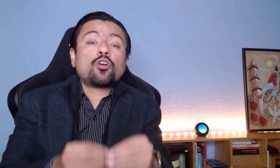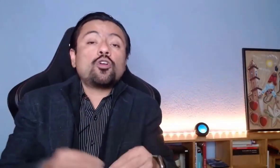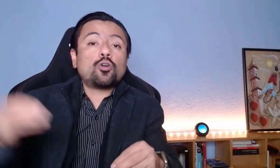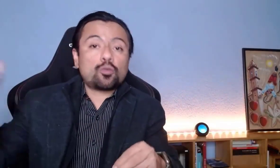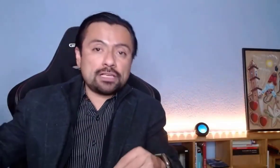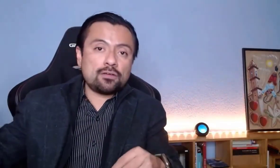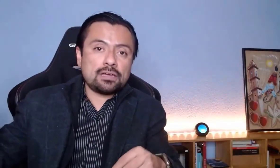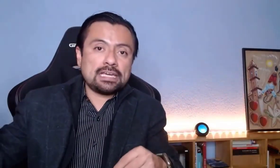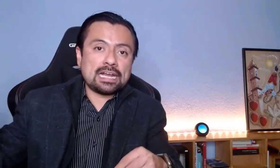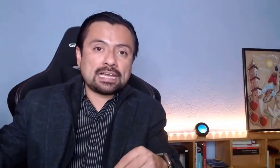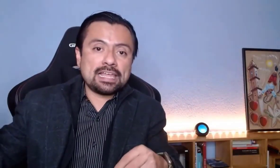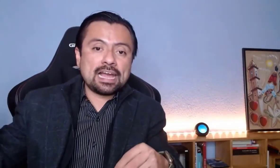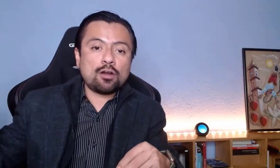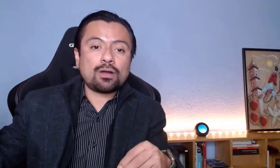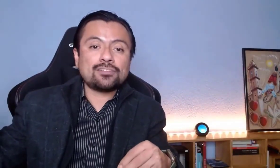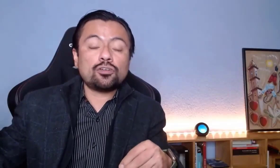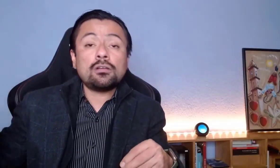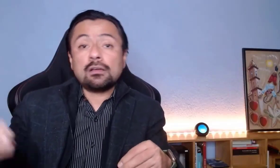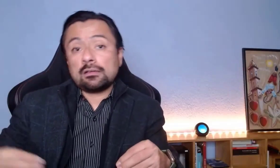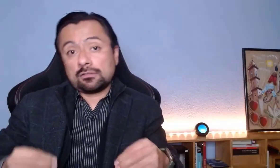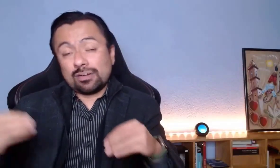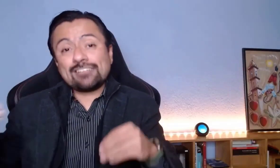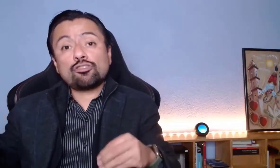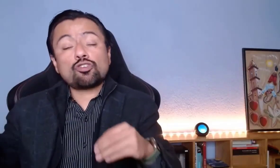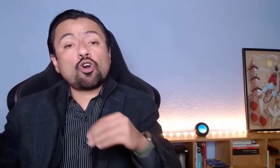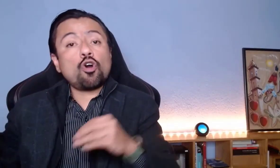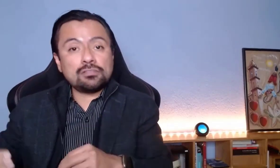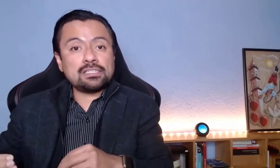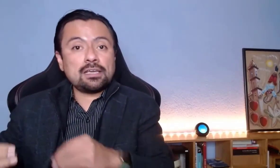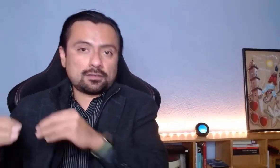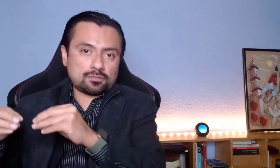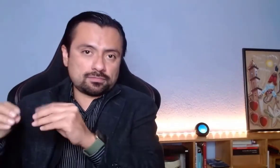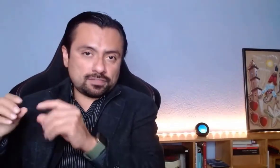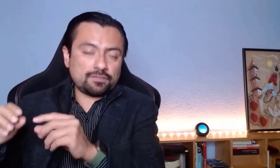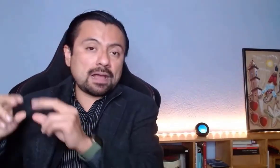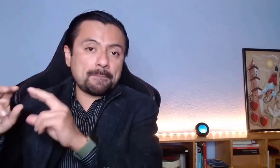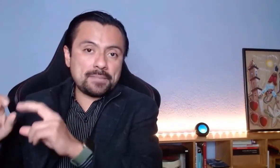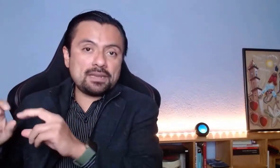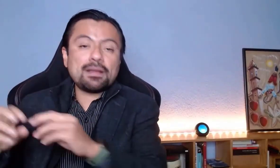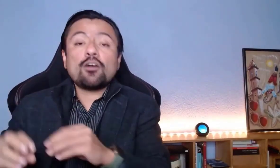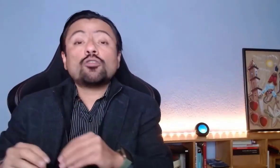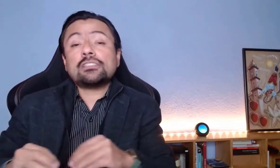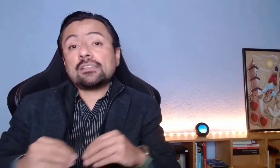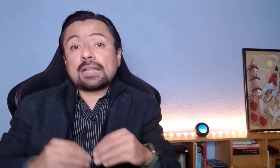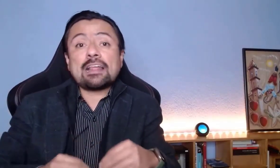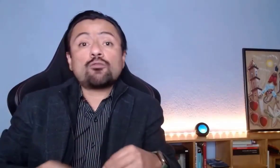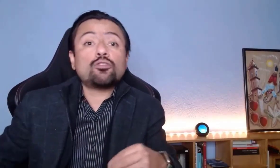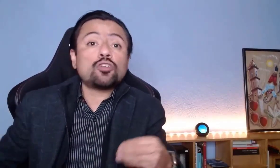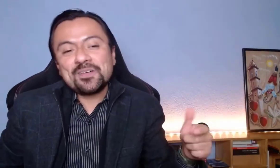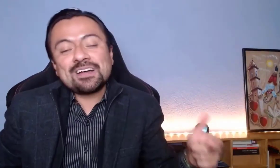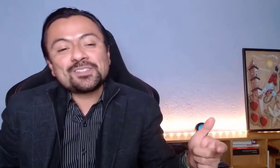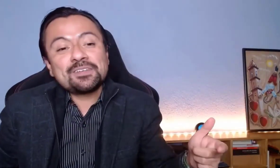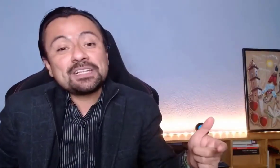the doubt if there is a relationship with the happened on that occasion with those 11 minimum figure or if it is about